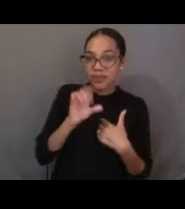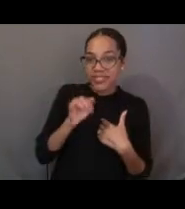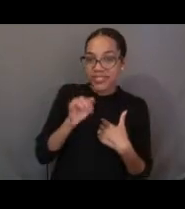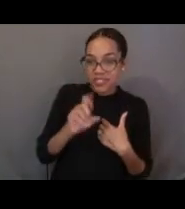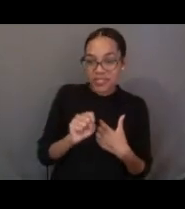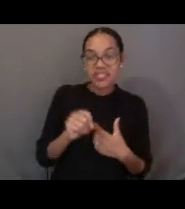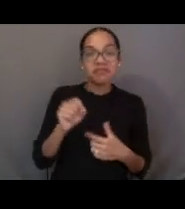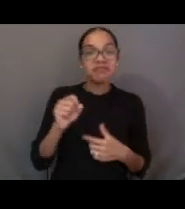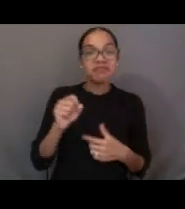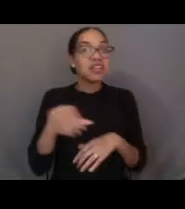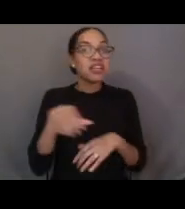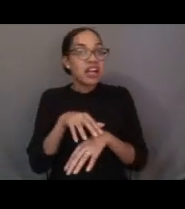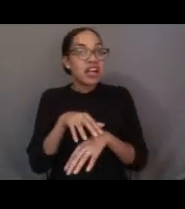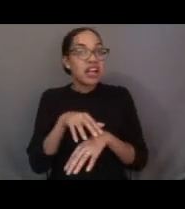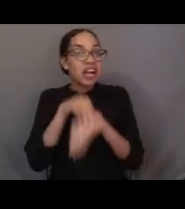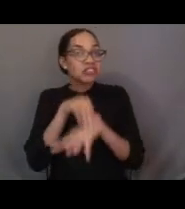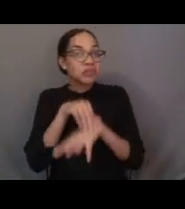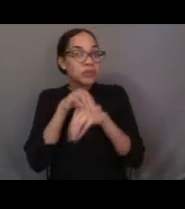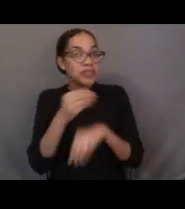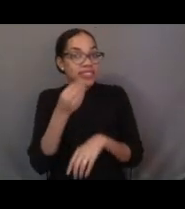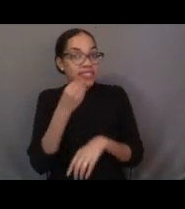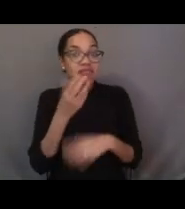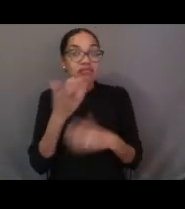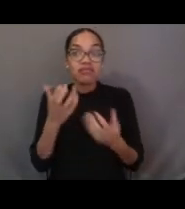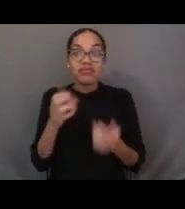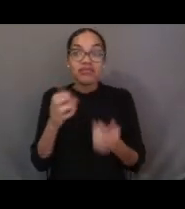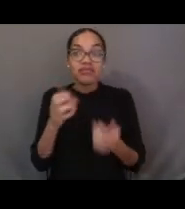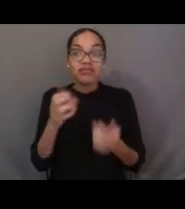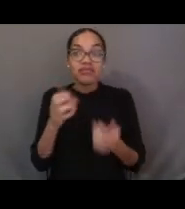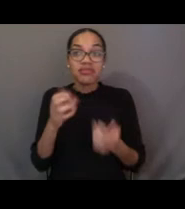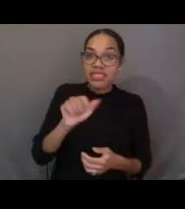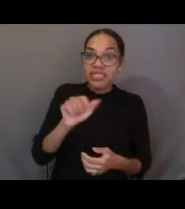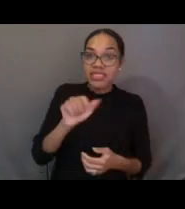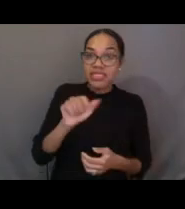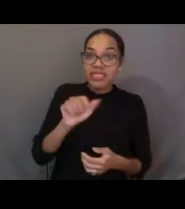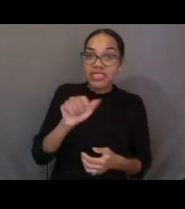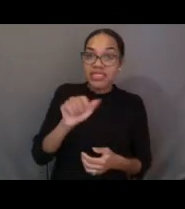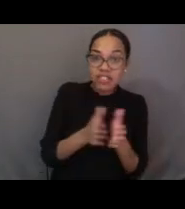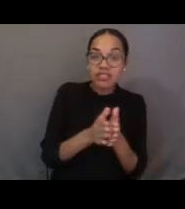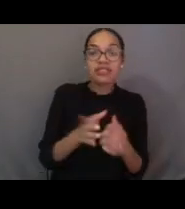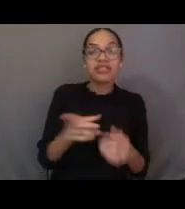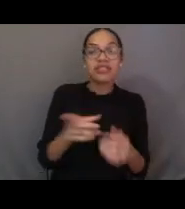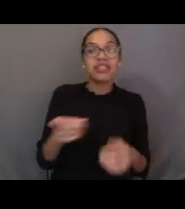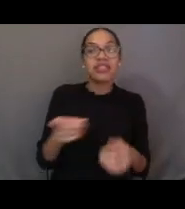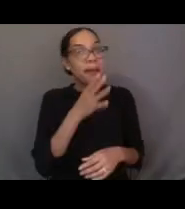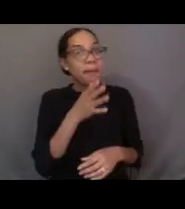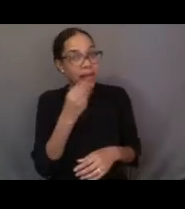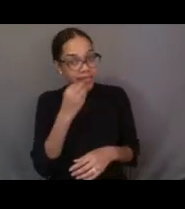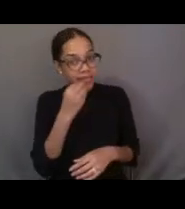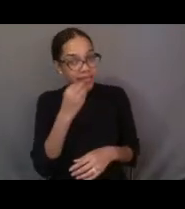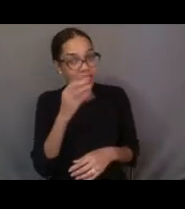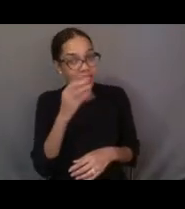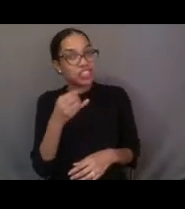Anthony's guessing, maybe seals. Liam says, my mom does. Ashlyn agrees with the birds.